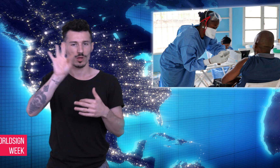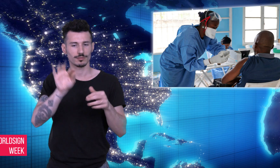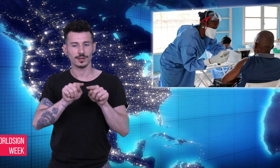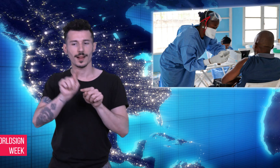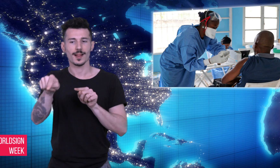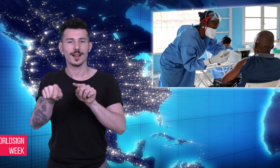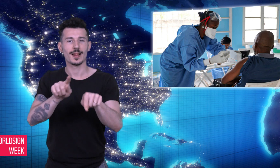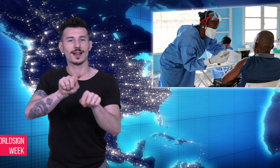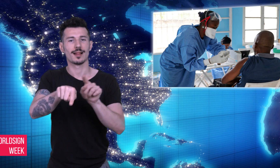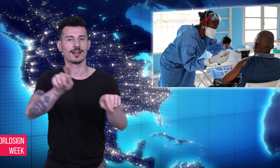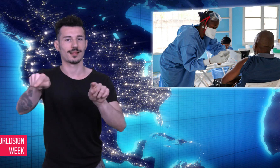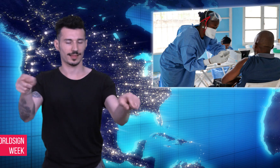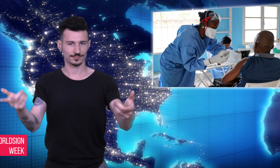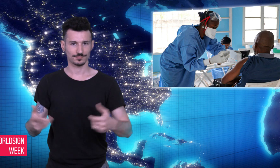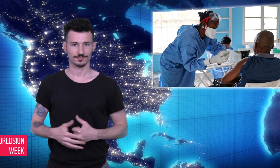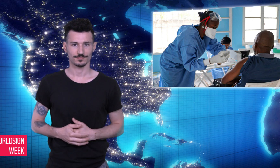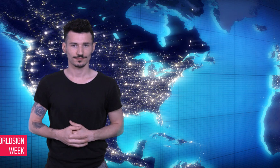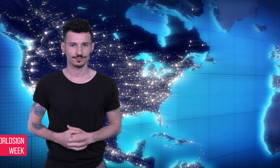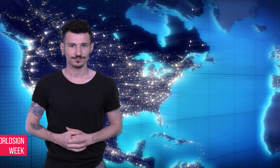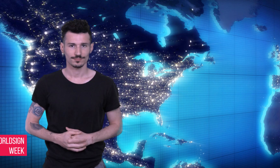spreads to urban areas.